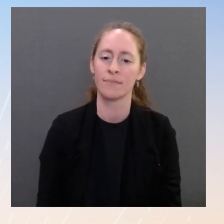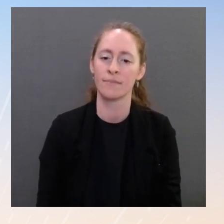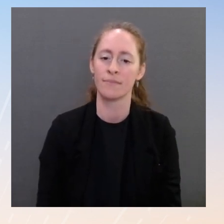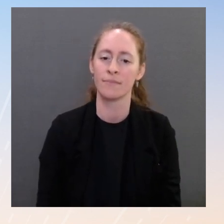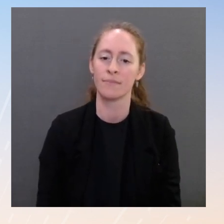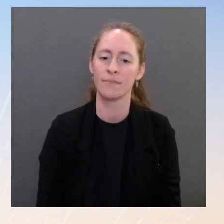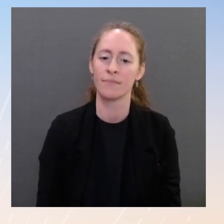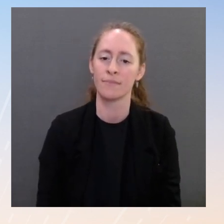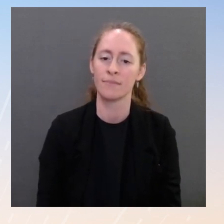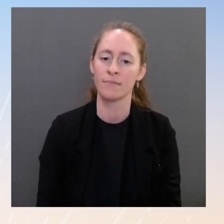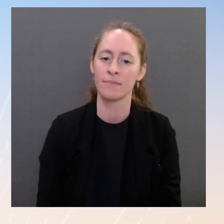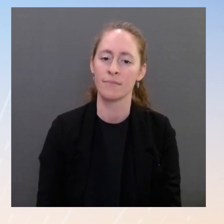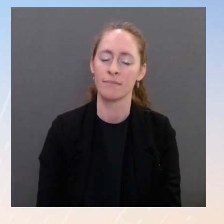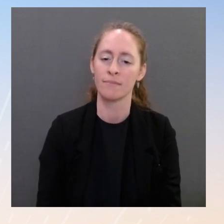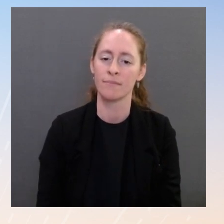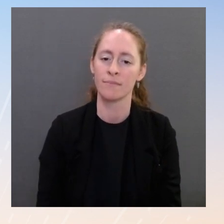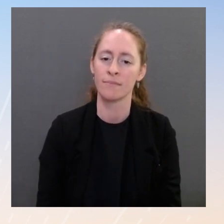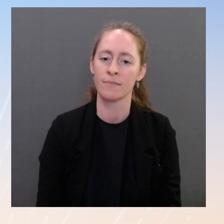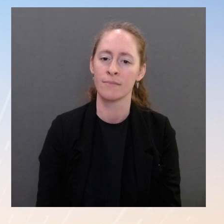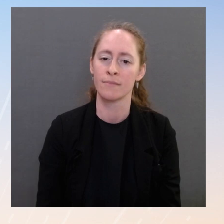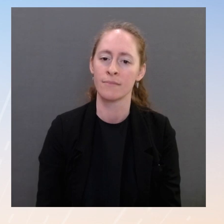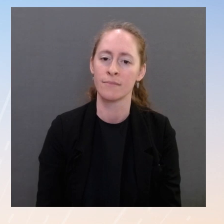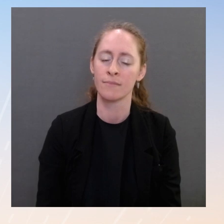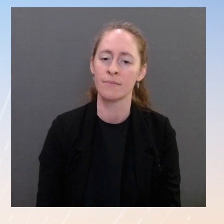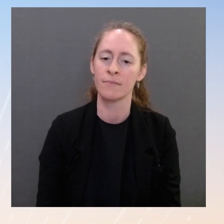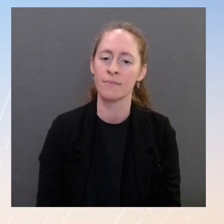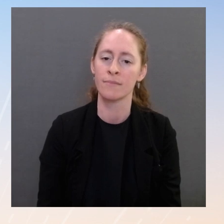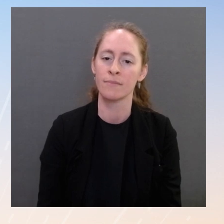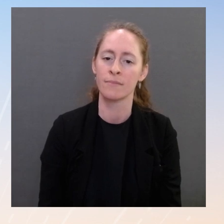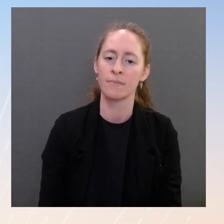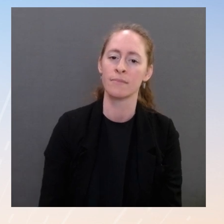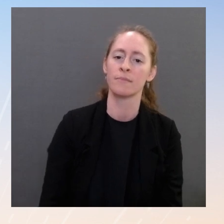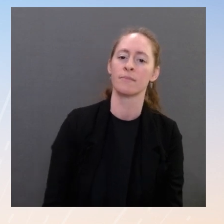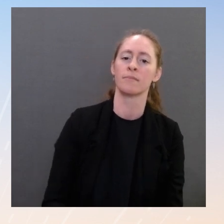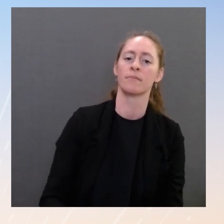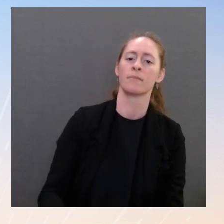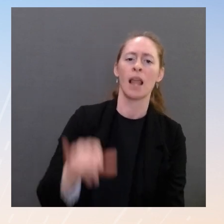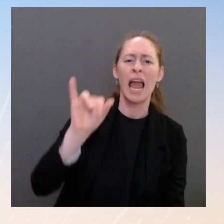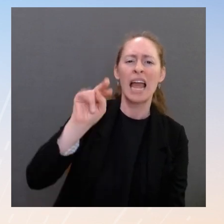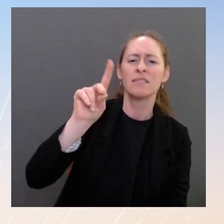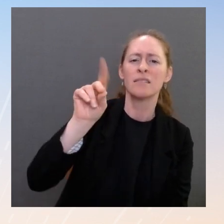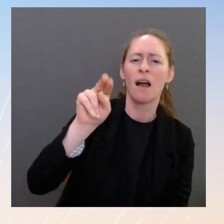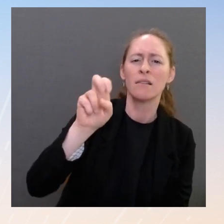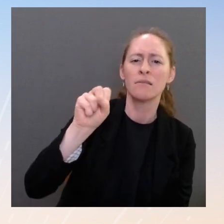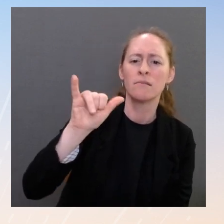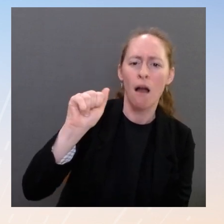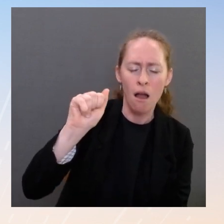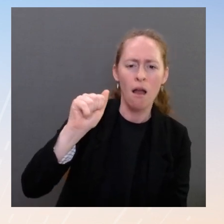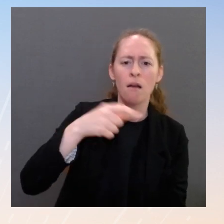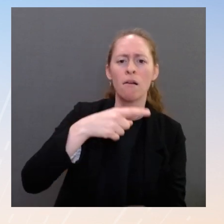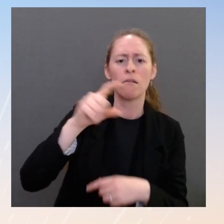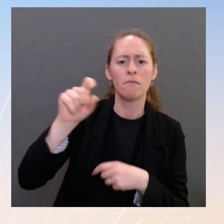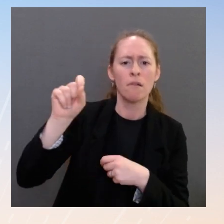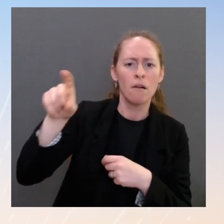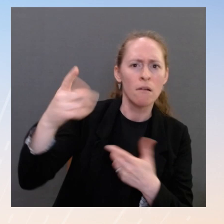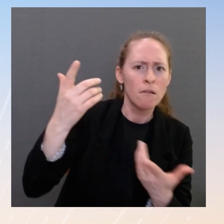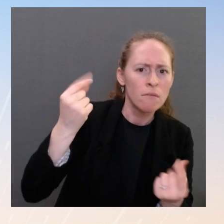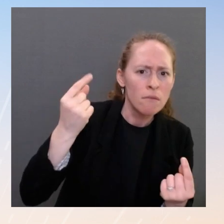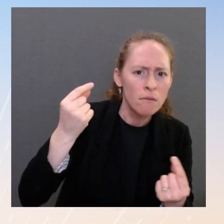to the G20. I'm wondering if you have a reaction to that, but also what it says about progress that the U.S. might be making behind the scenes,